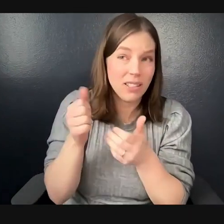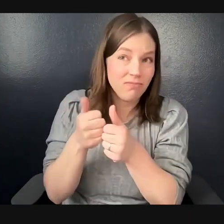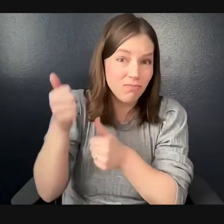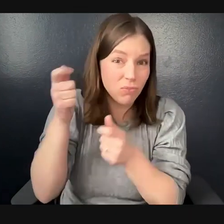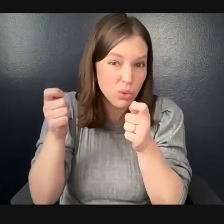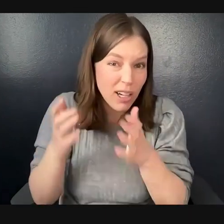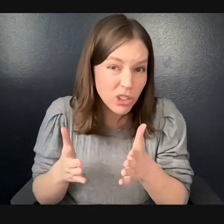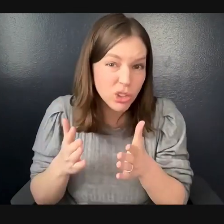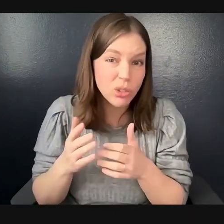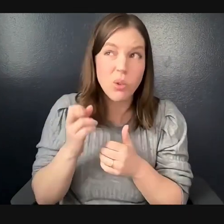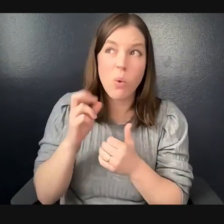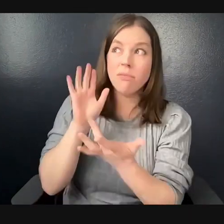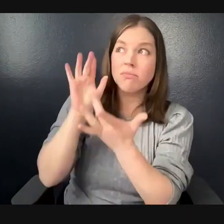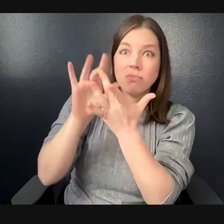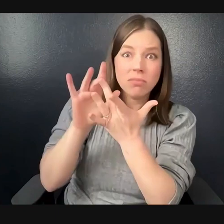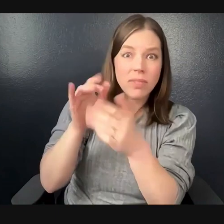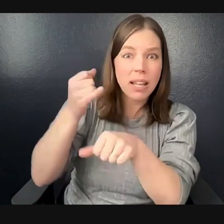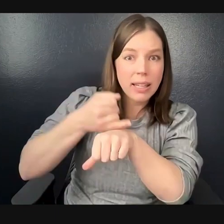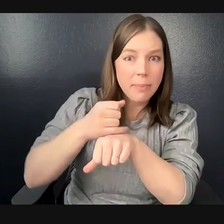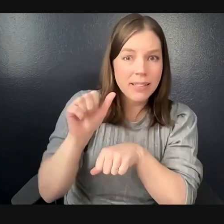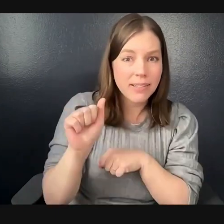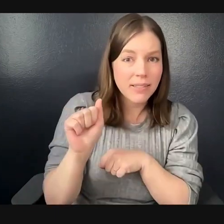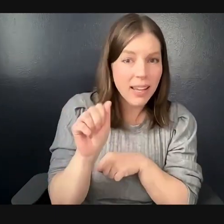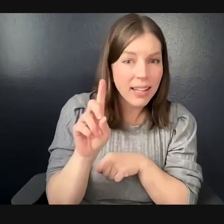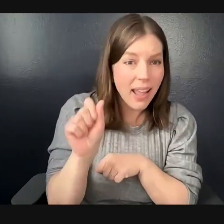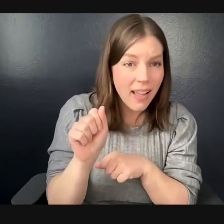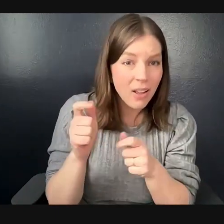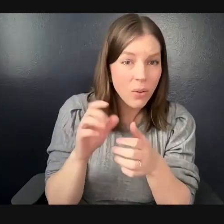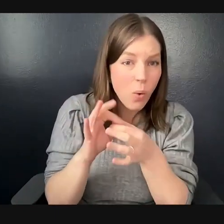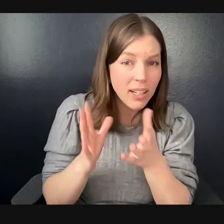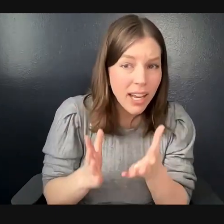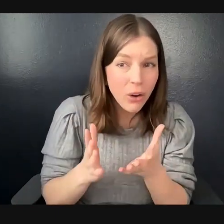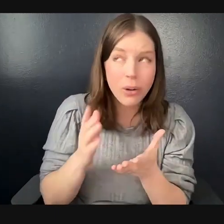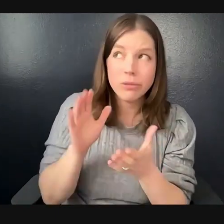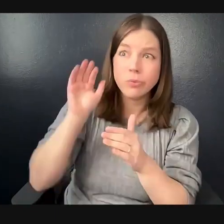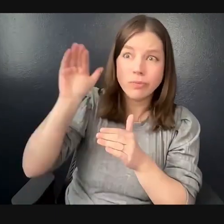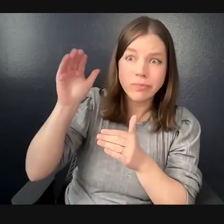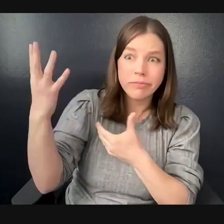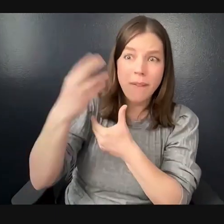director, or even the campus ADA coordinator.